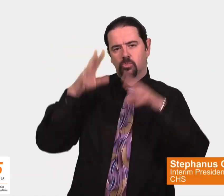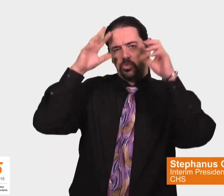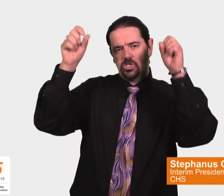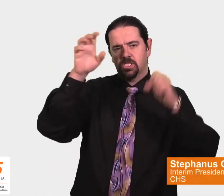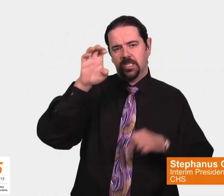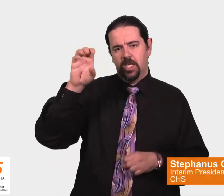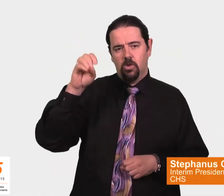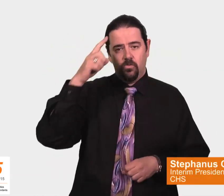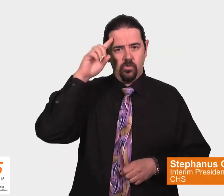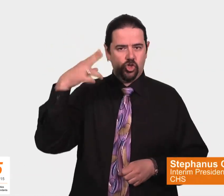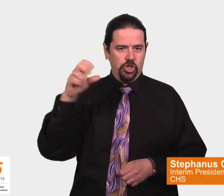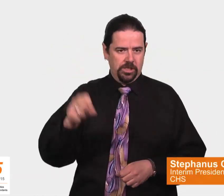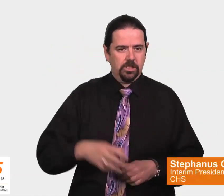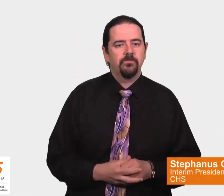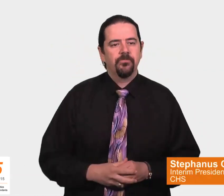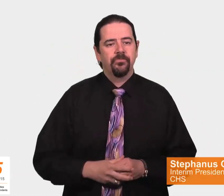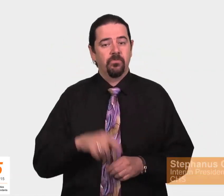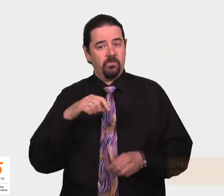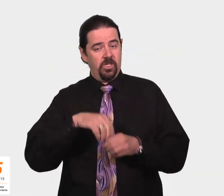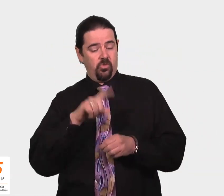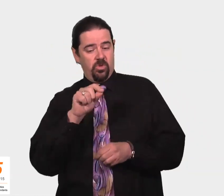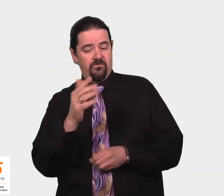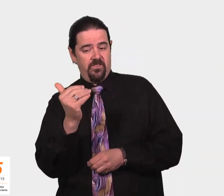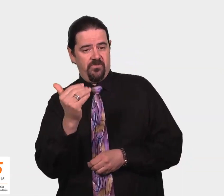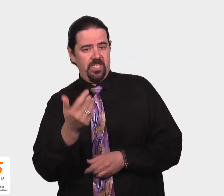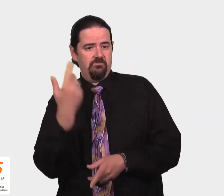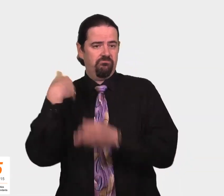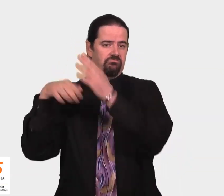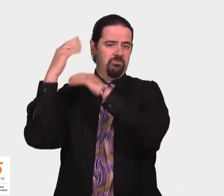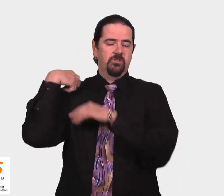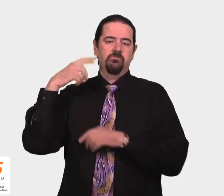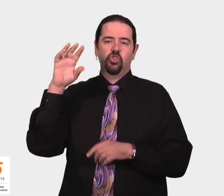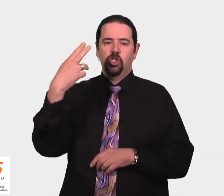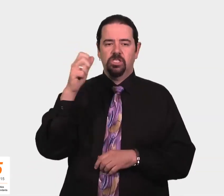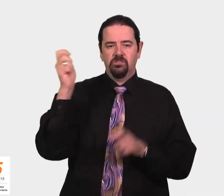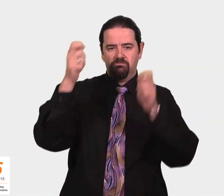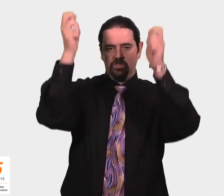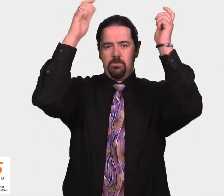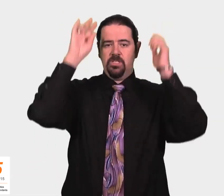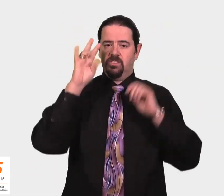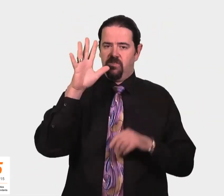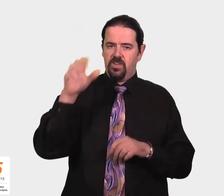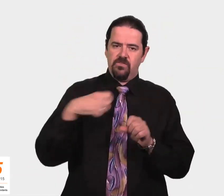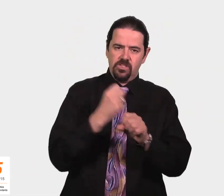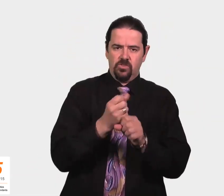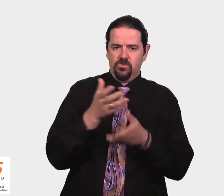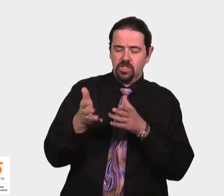of the Canadian Hearing Society. In 2015, CHS is celebrating 75 years